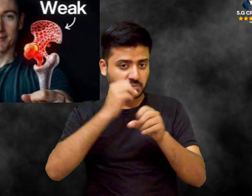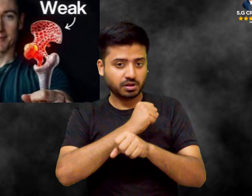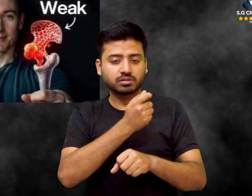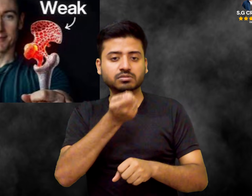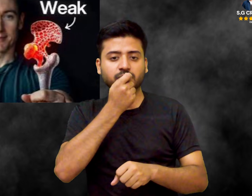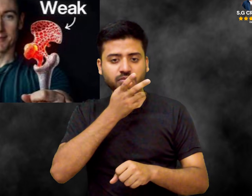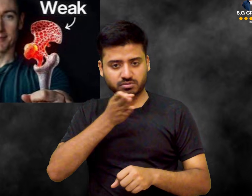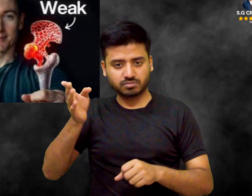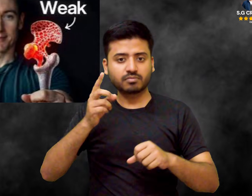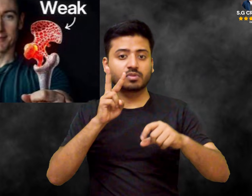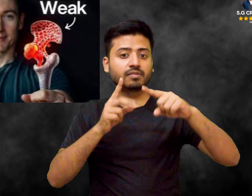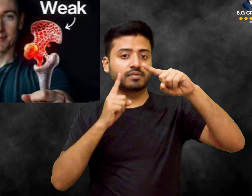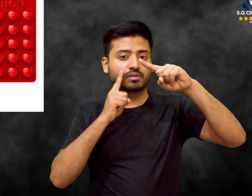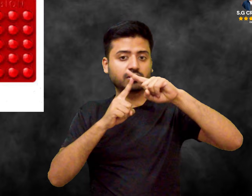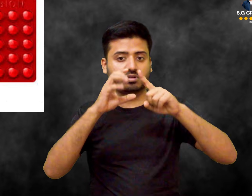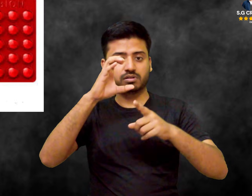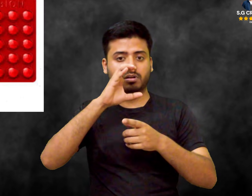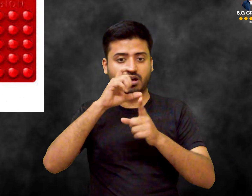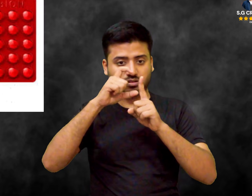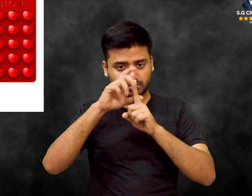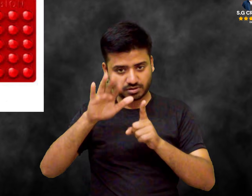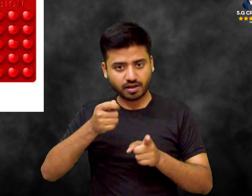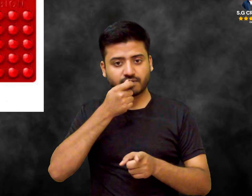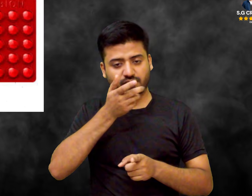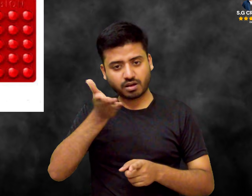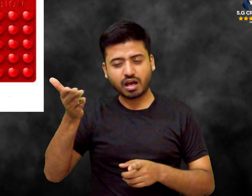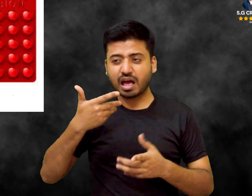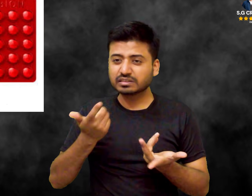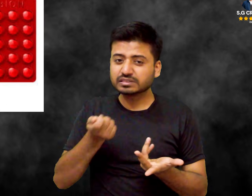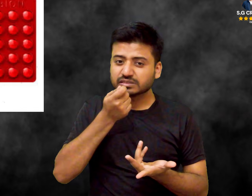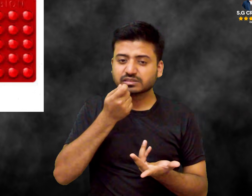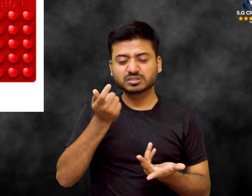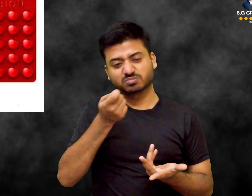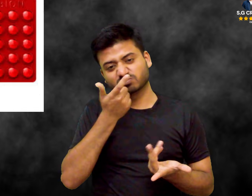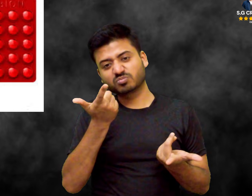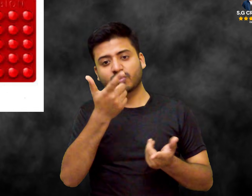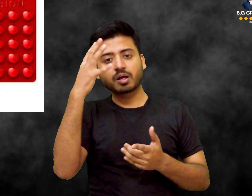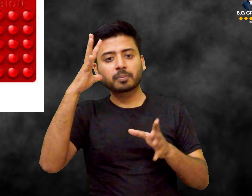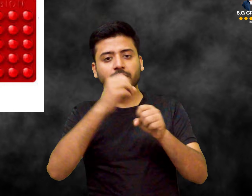supporting your immune system and ensuring muscle strength. It is produced naturally when